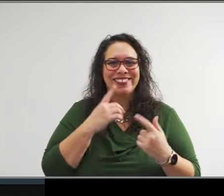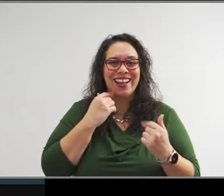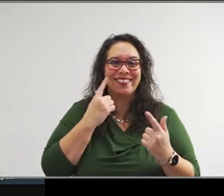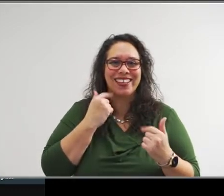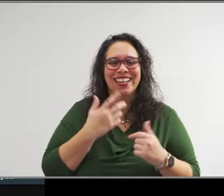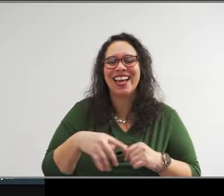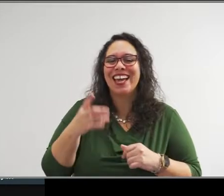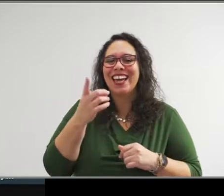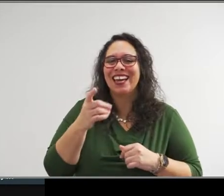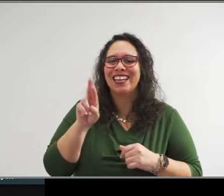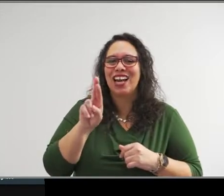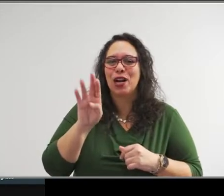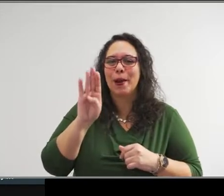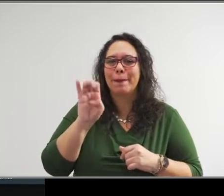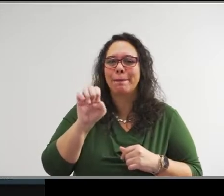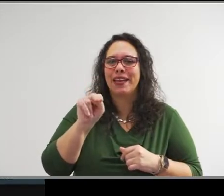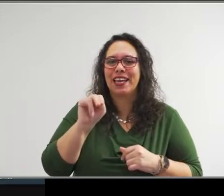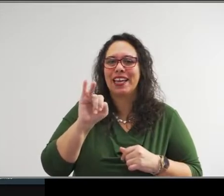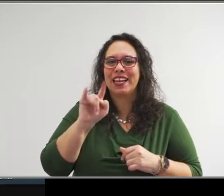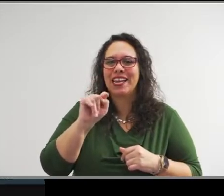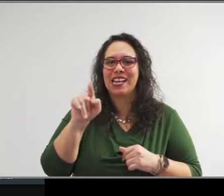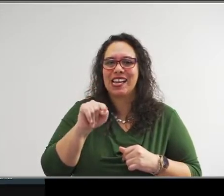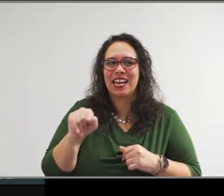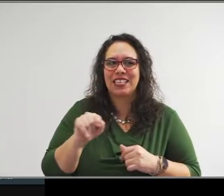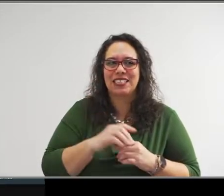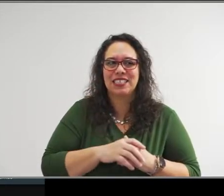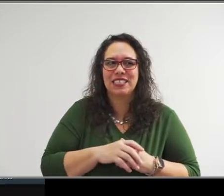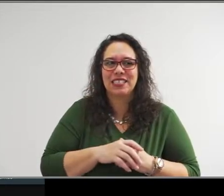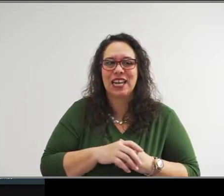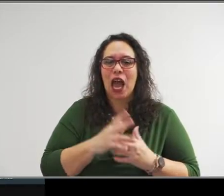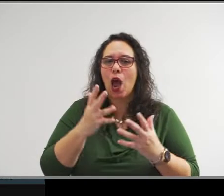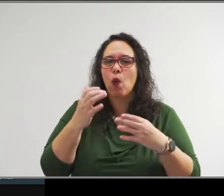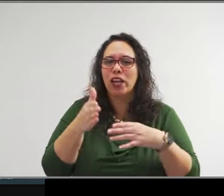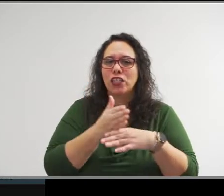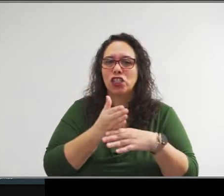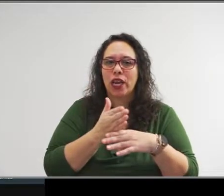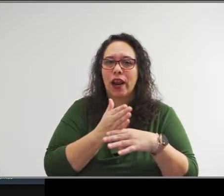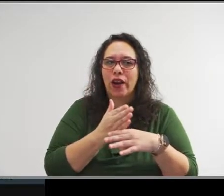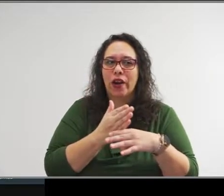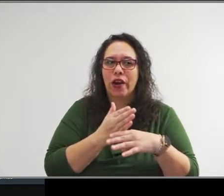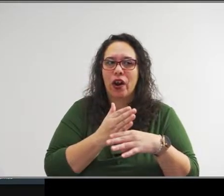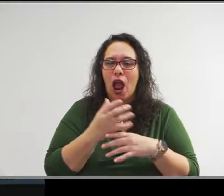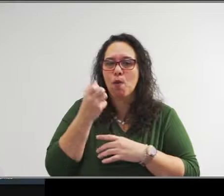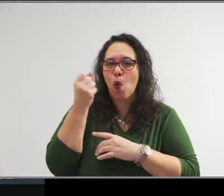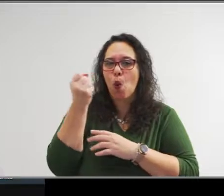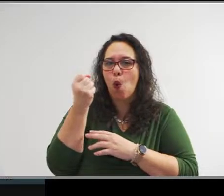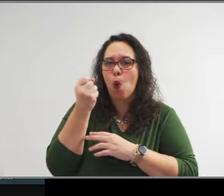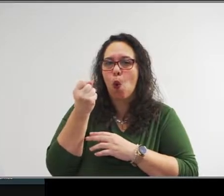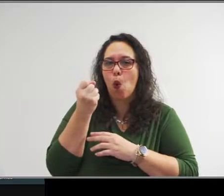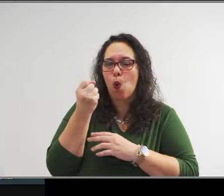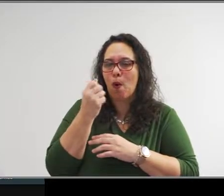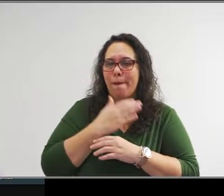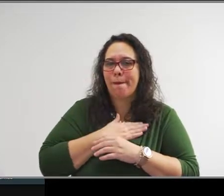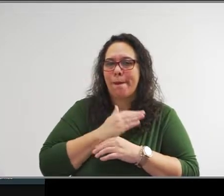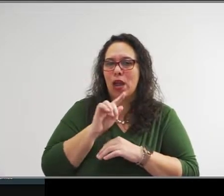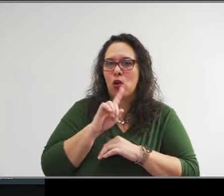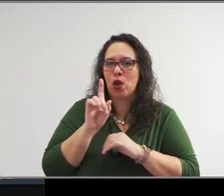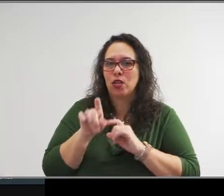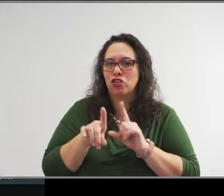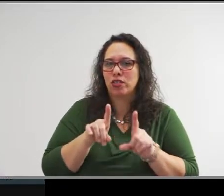Dr. Benitez. Madam chair I just wanna share that, I'll hold off my question because I think budget